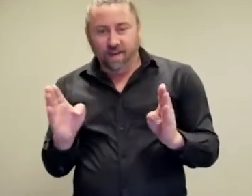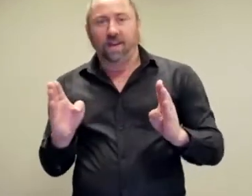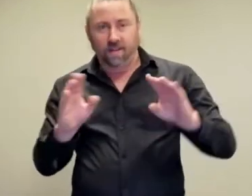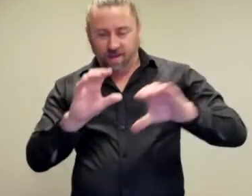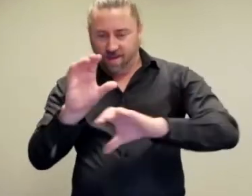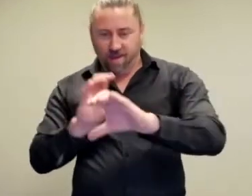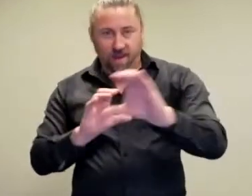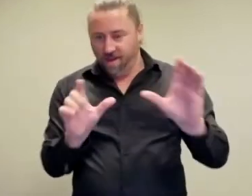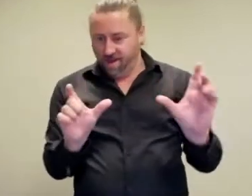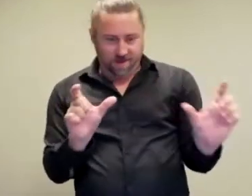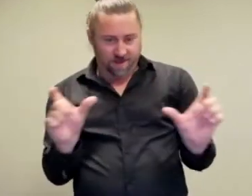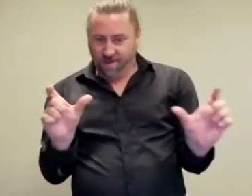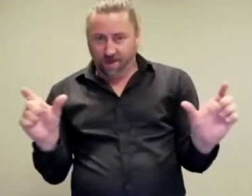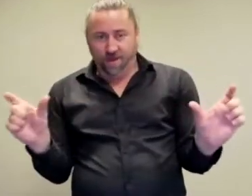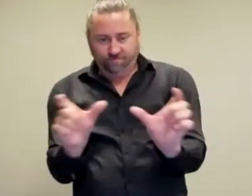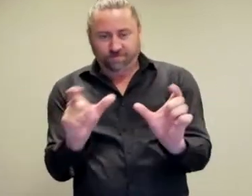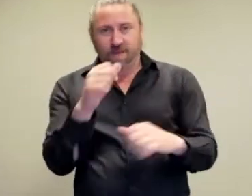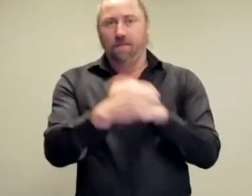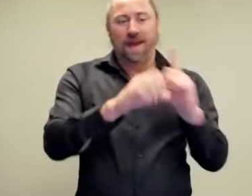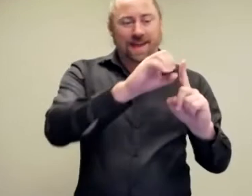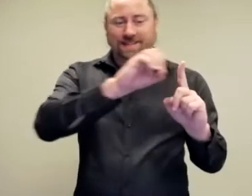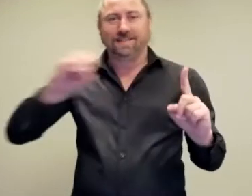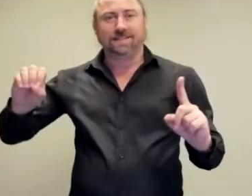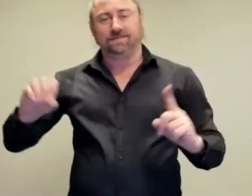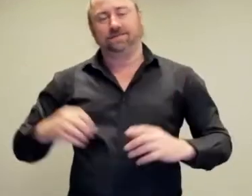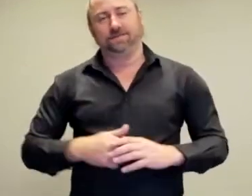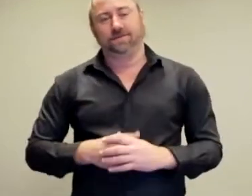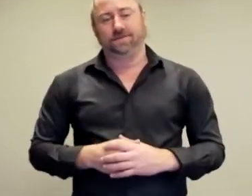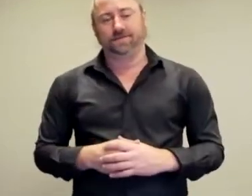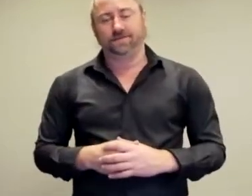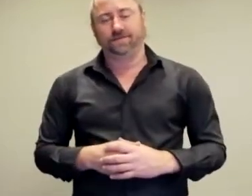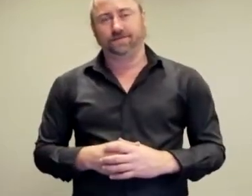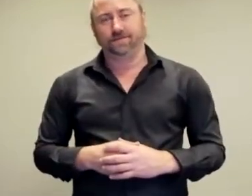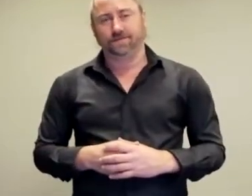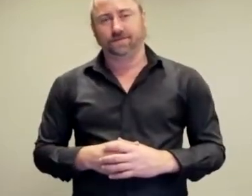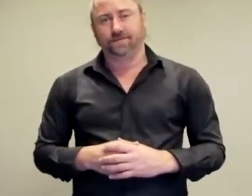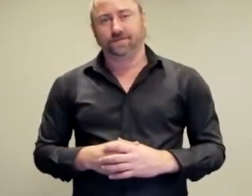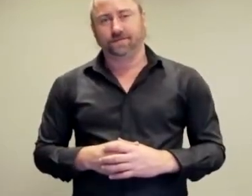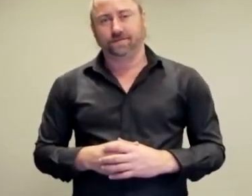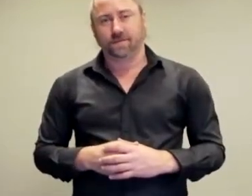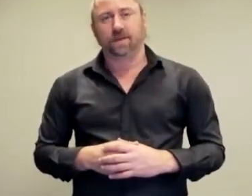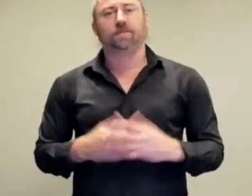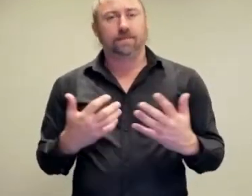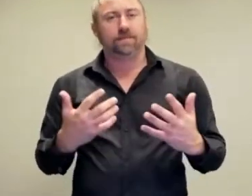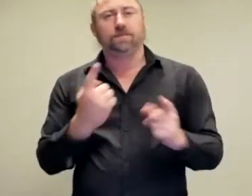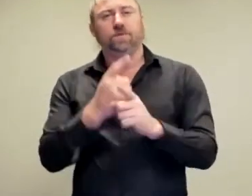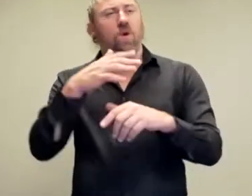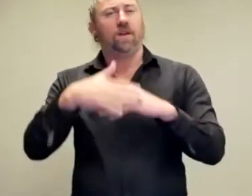sentences. They very much point to the materiality of language